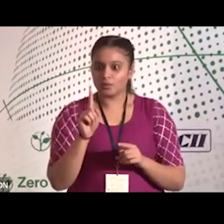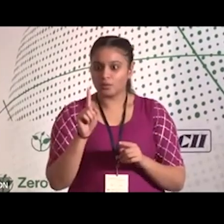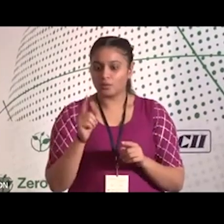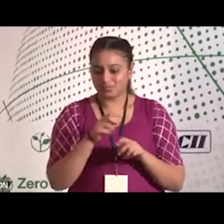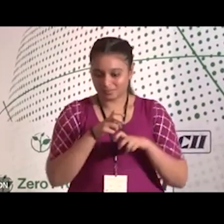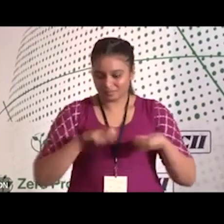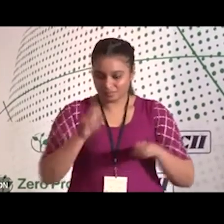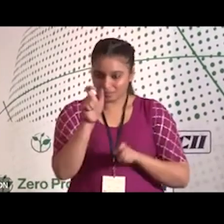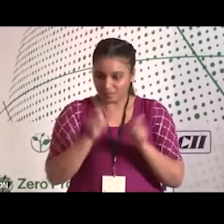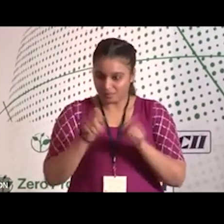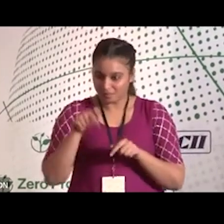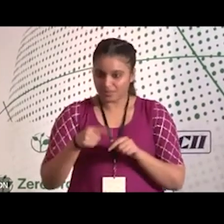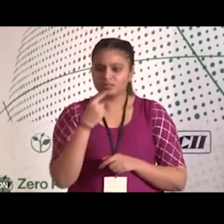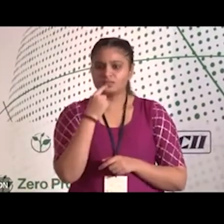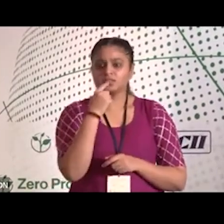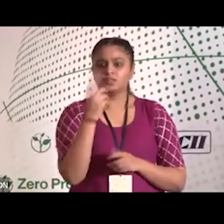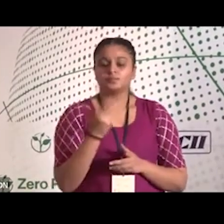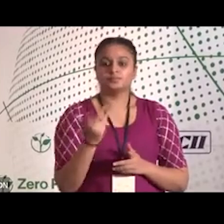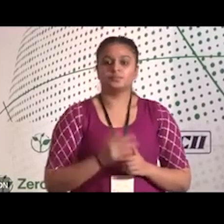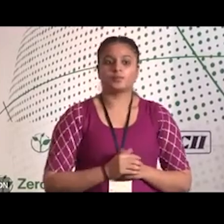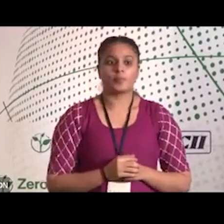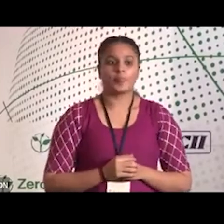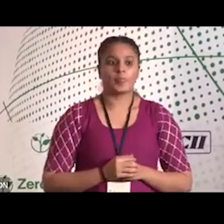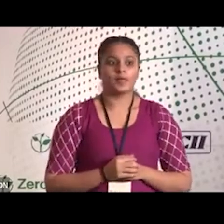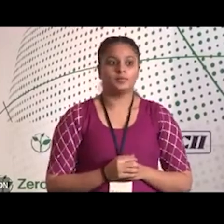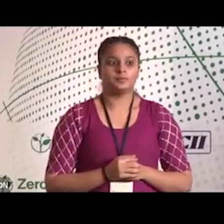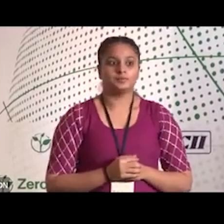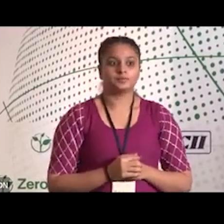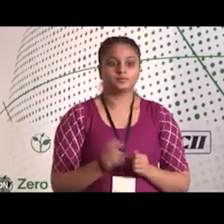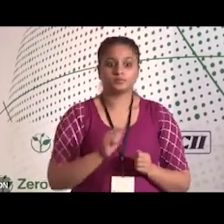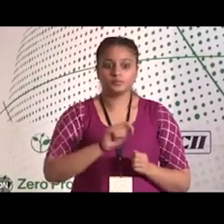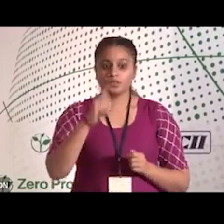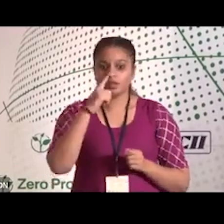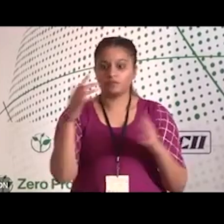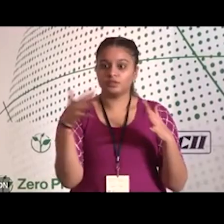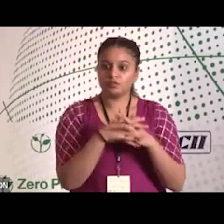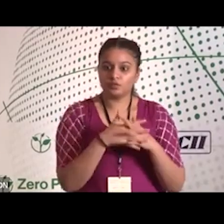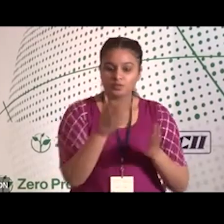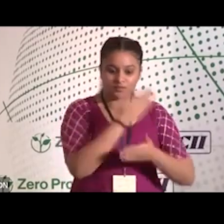because also said that every woman with disability has an aspiration